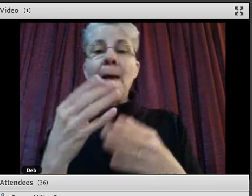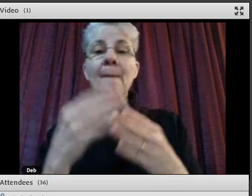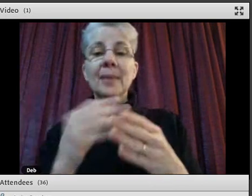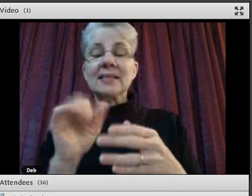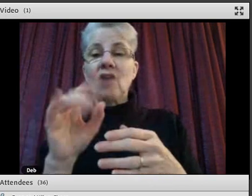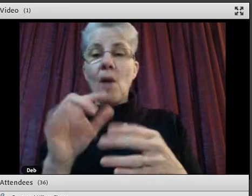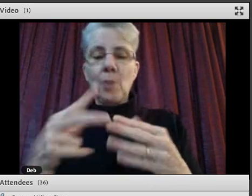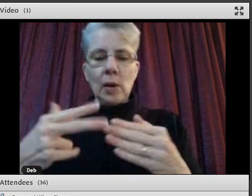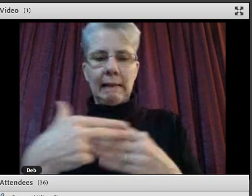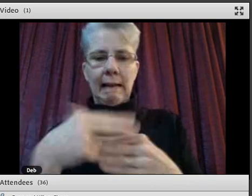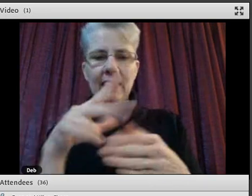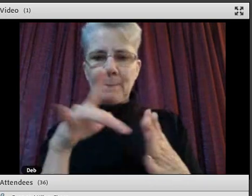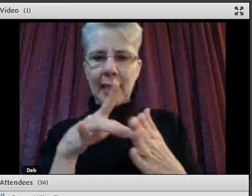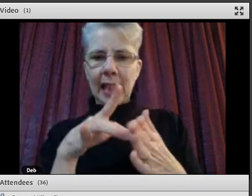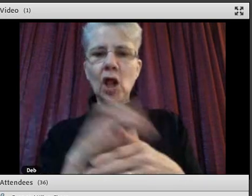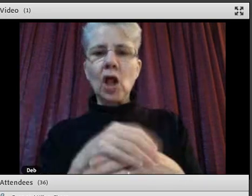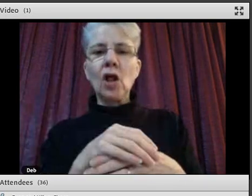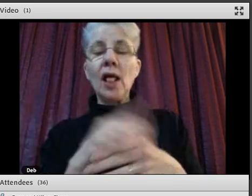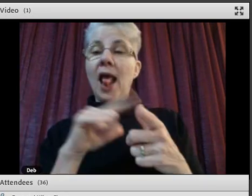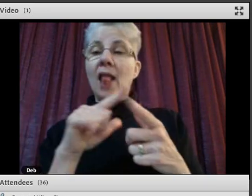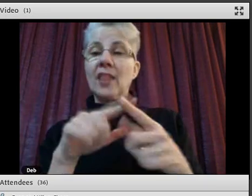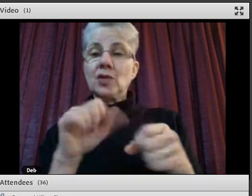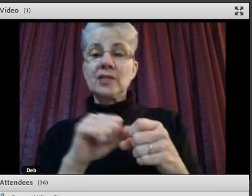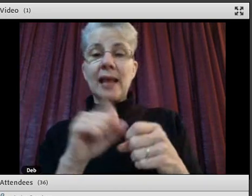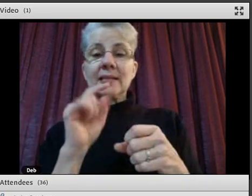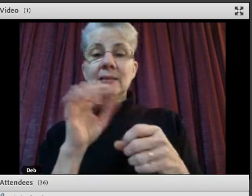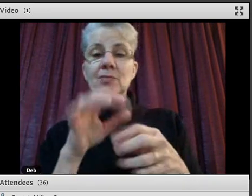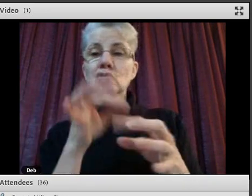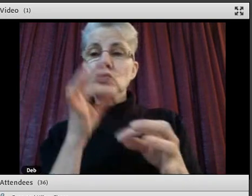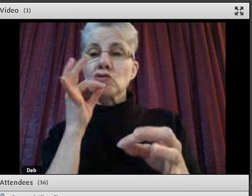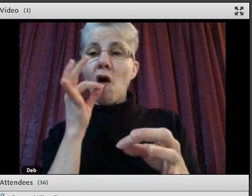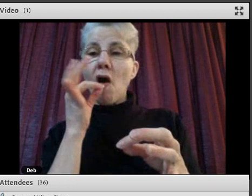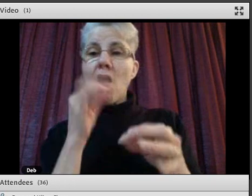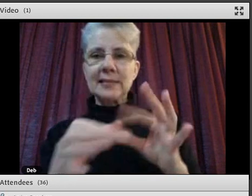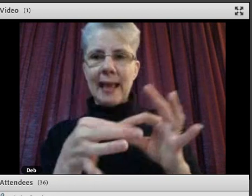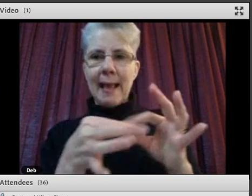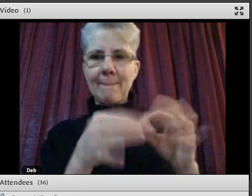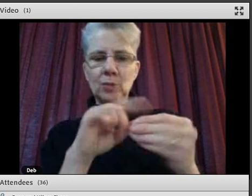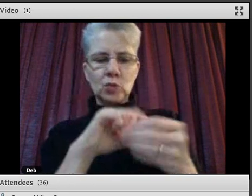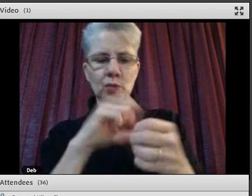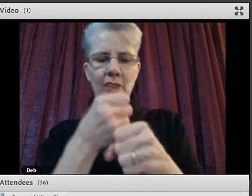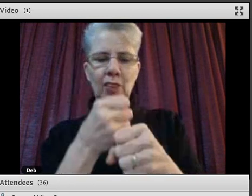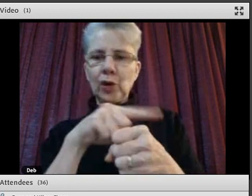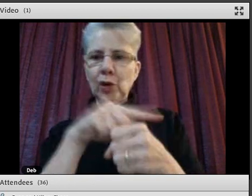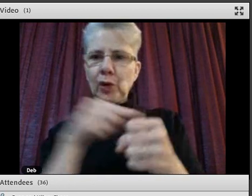You take a piece of cardboard, cut a piece out in the middle, and then you take some straws. You tape them together.